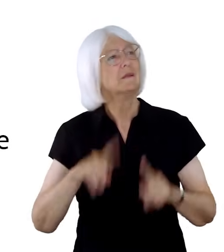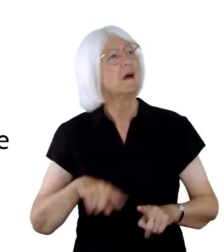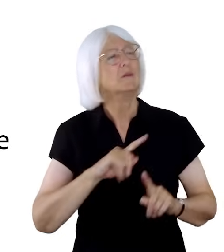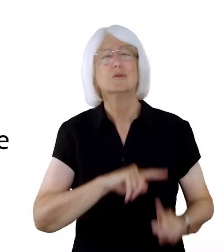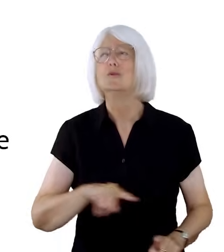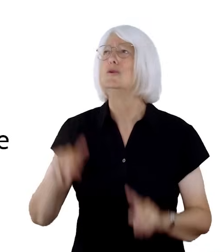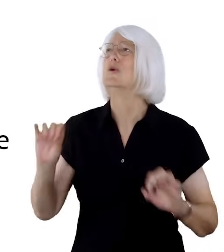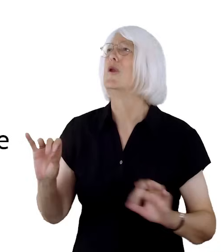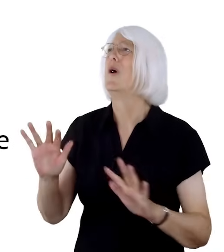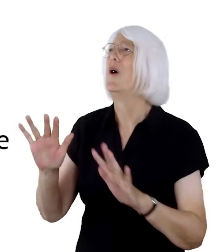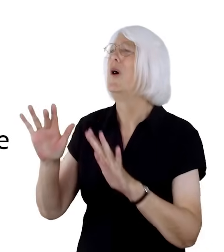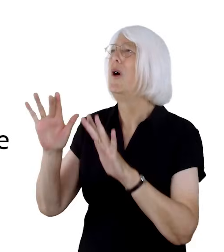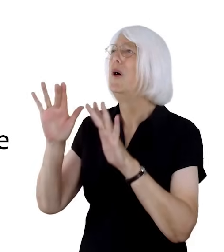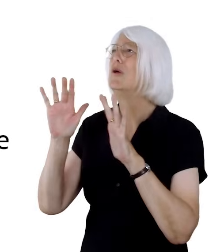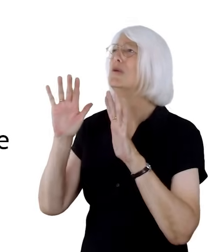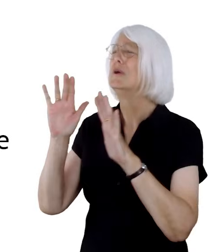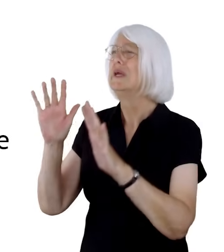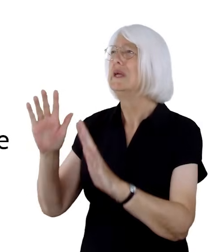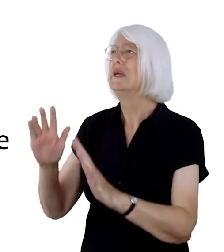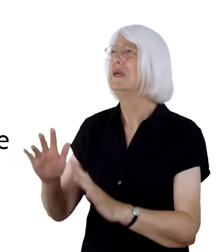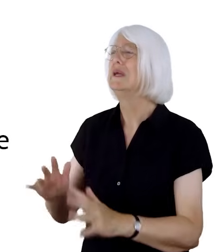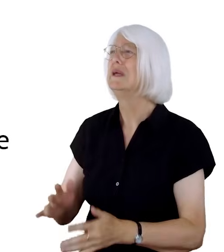Bring many sons to glory